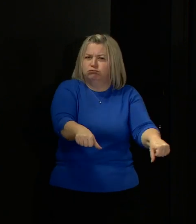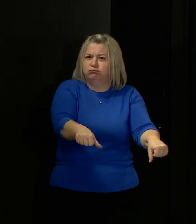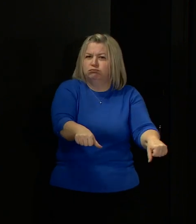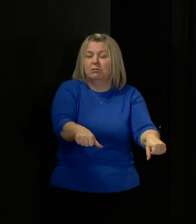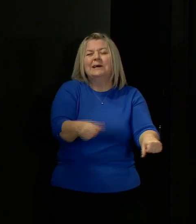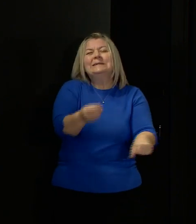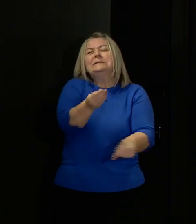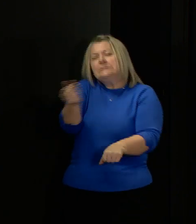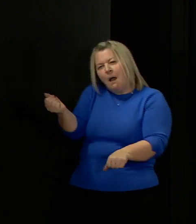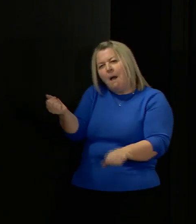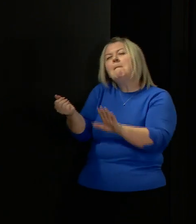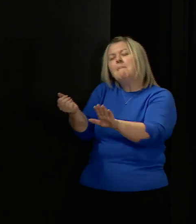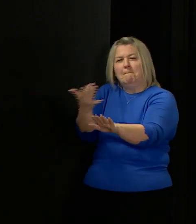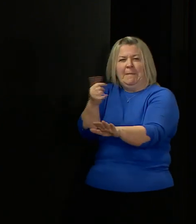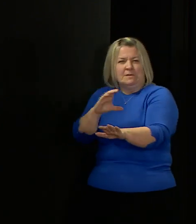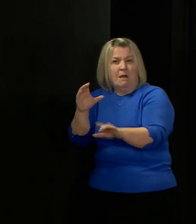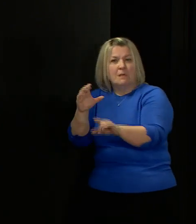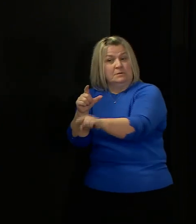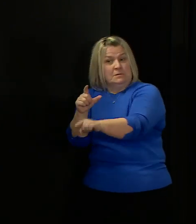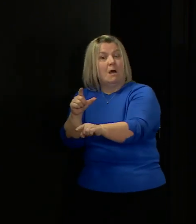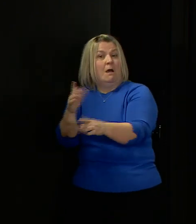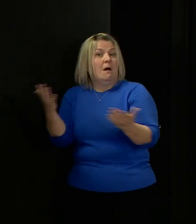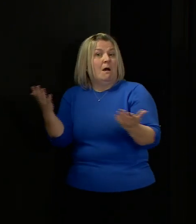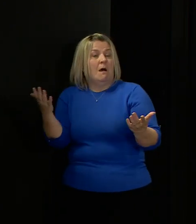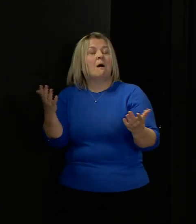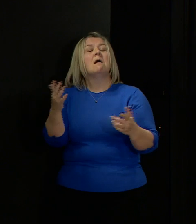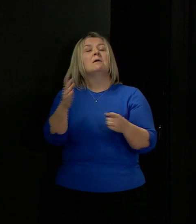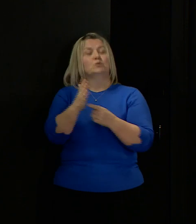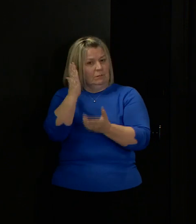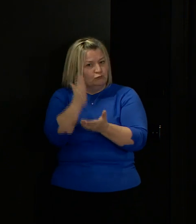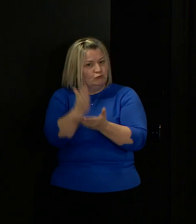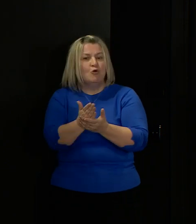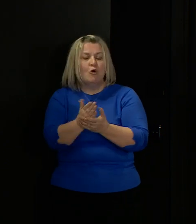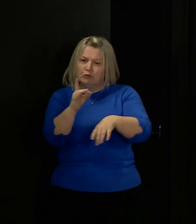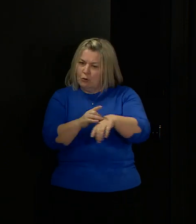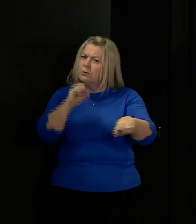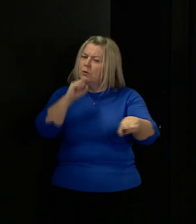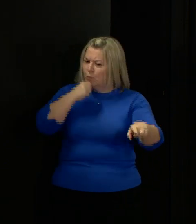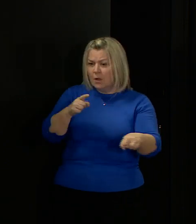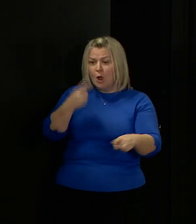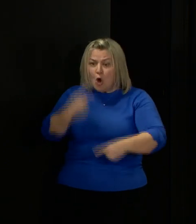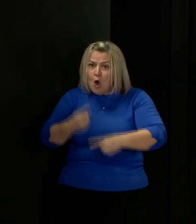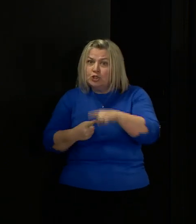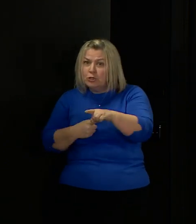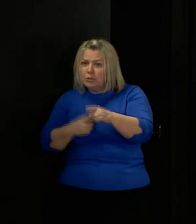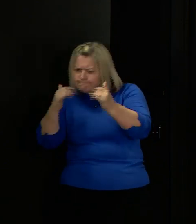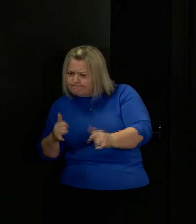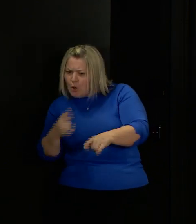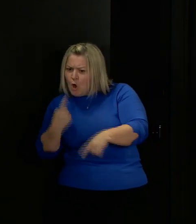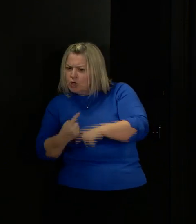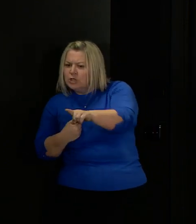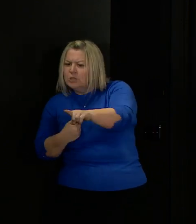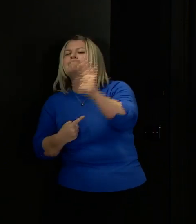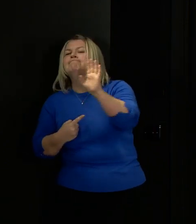need attention primary care practitioners will continue to ensure the Argent suspected cancer referrals are saying for those that meet the